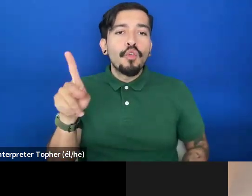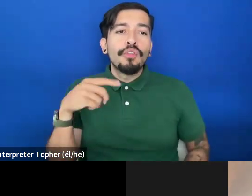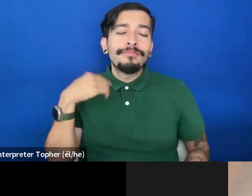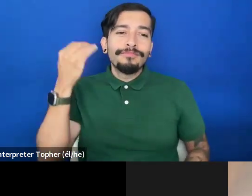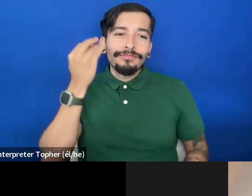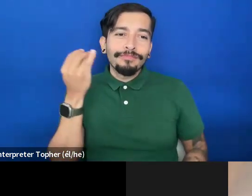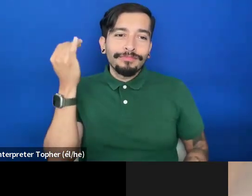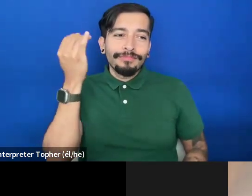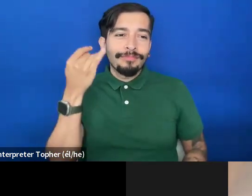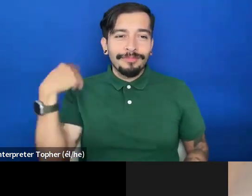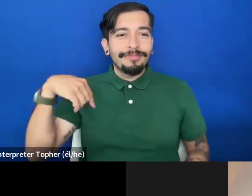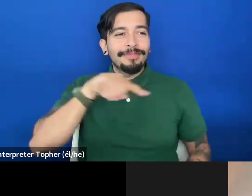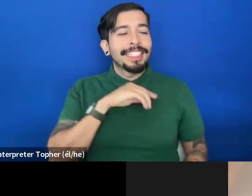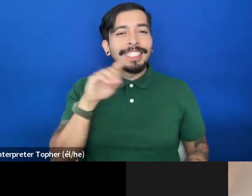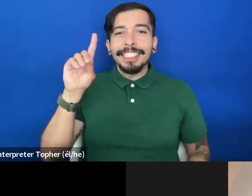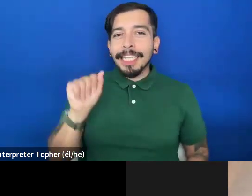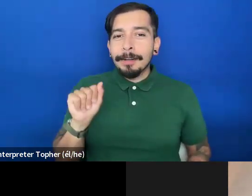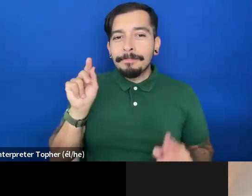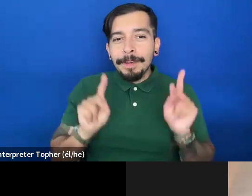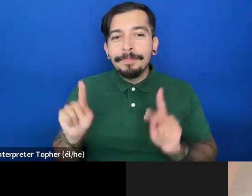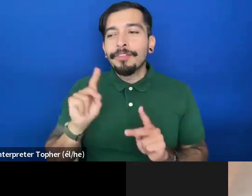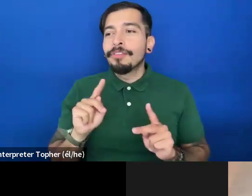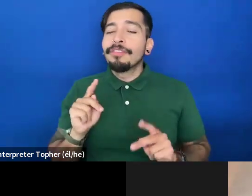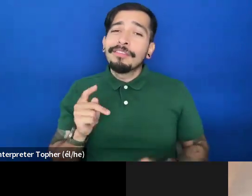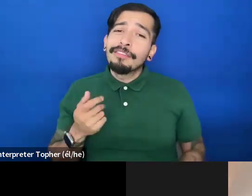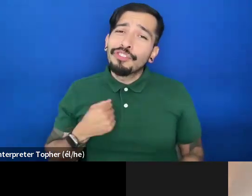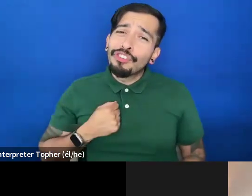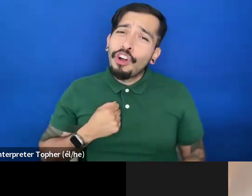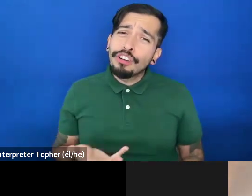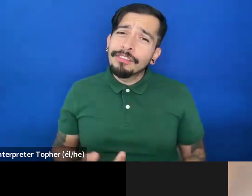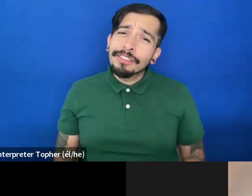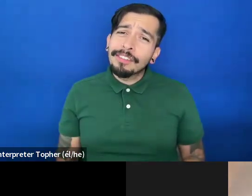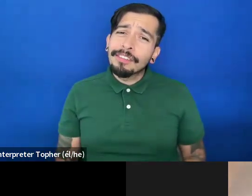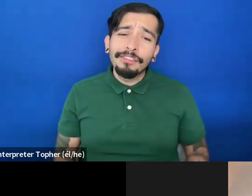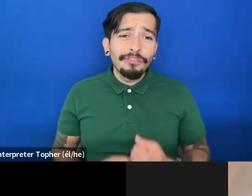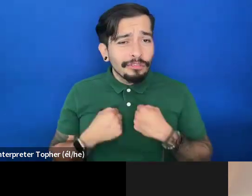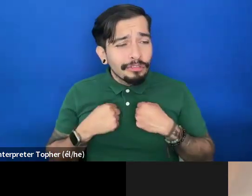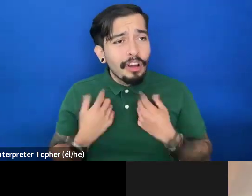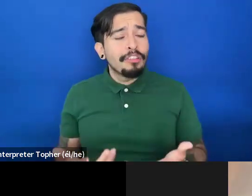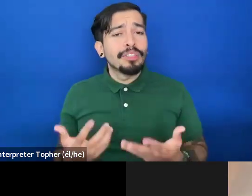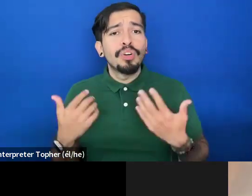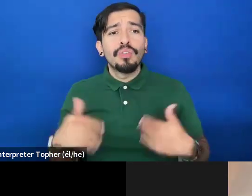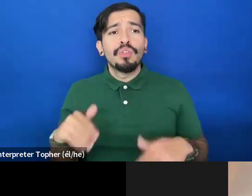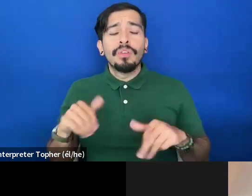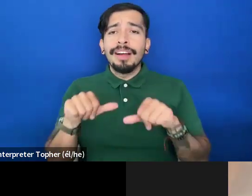it is exhausting to constantly have to fight for our survival.